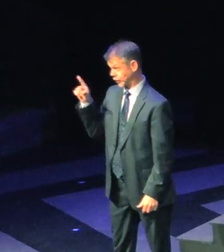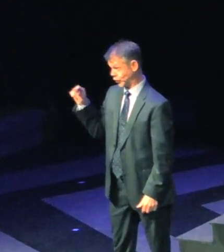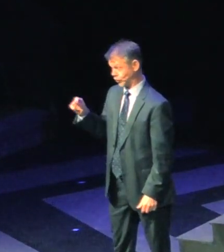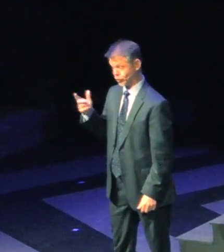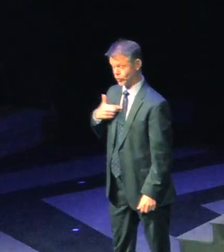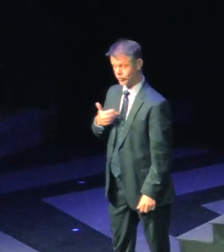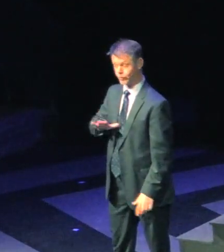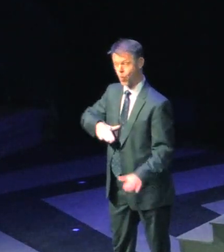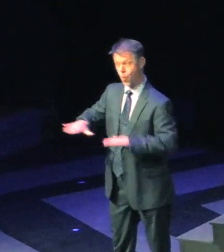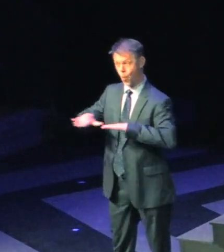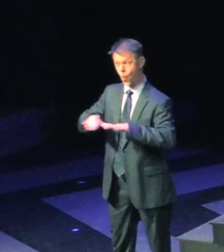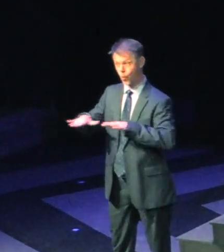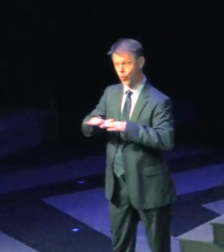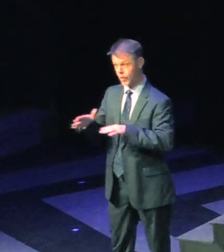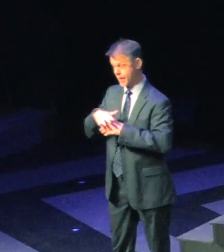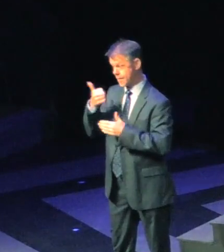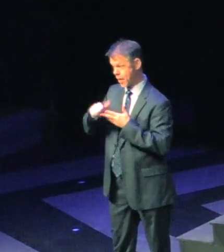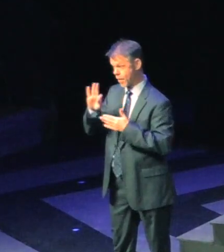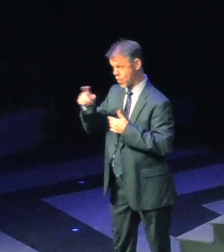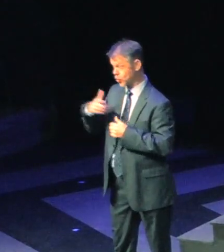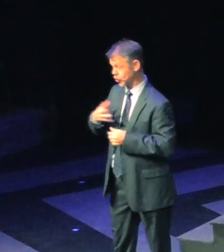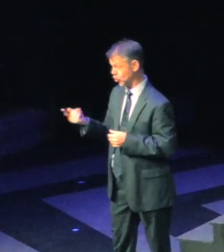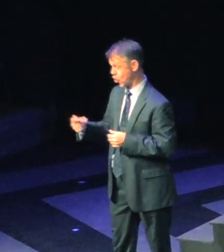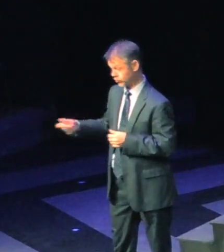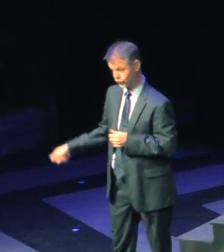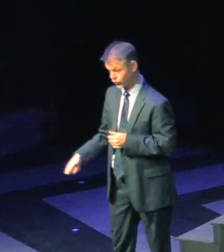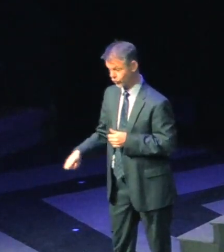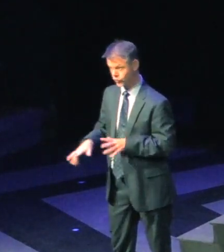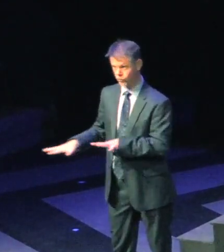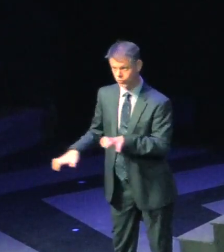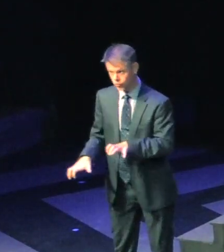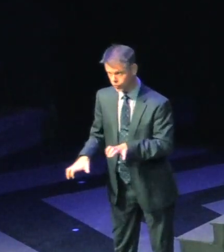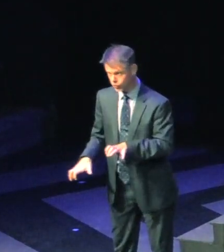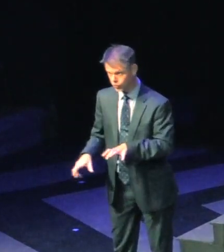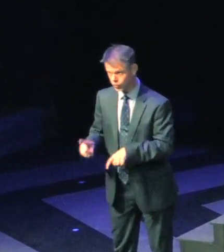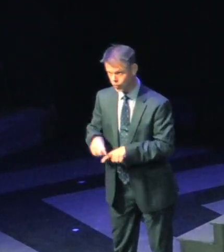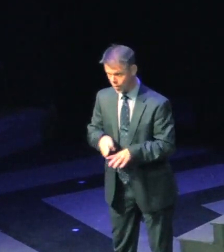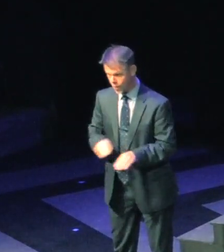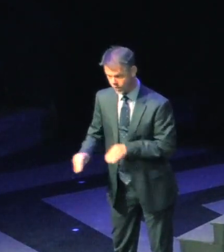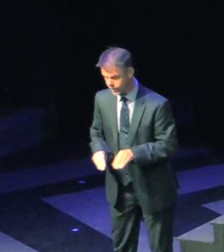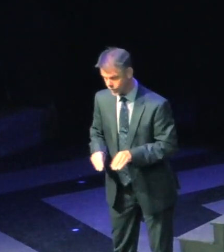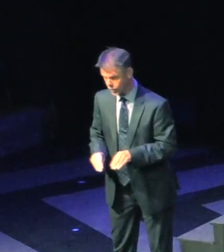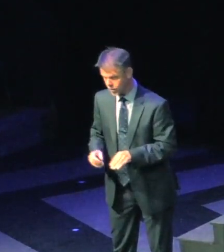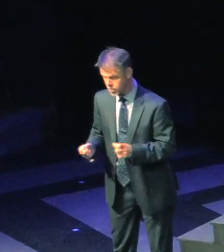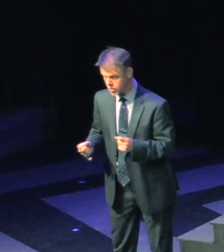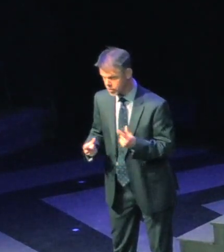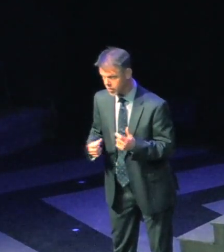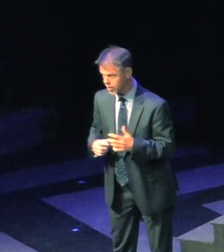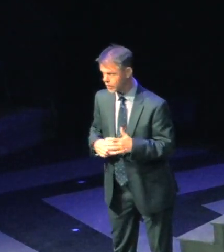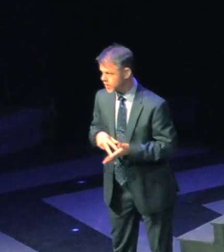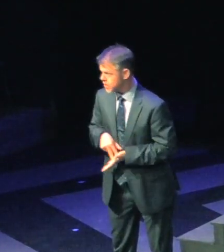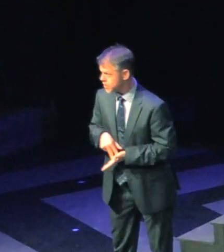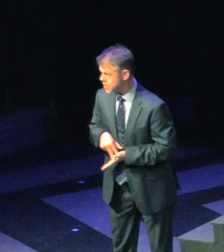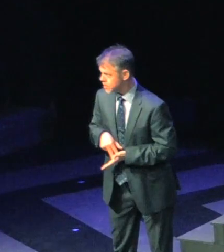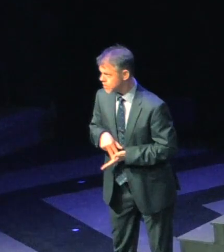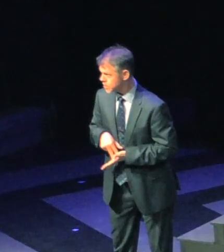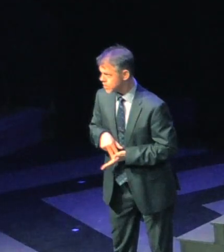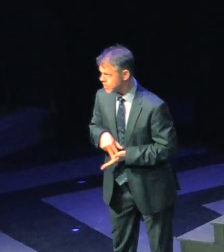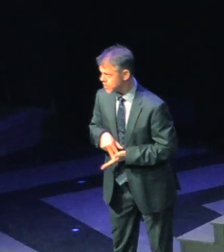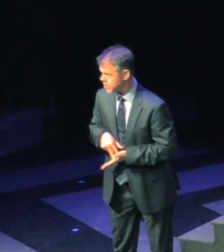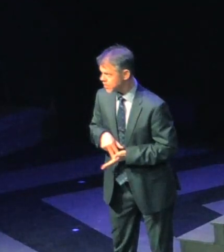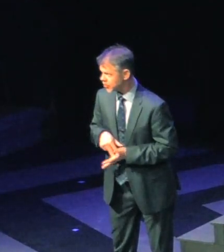a sudden I couldn't move. Never understood why . As I stood there waving it started raining and